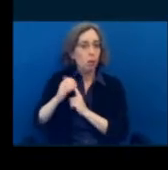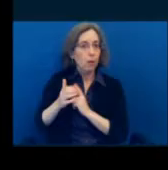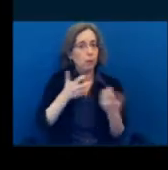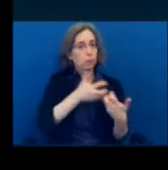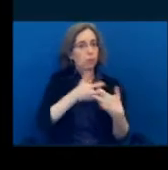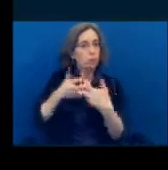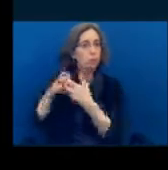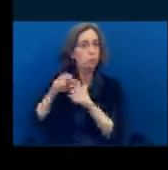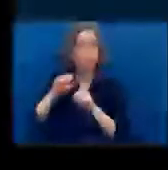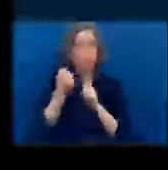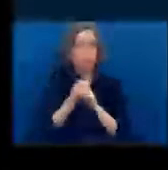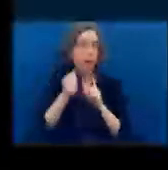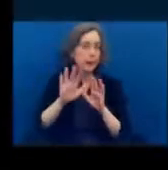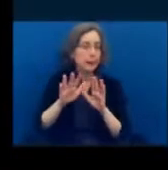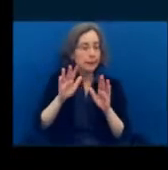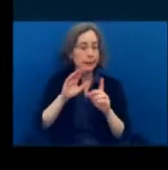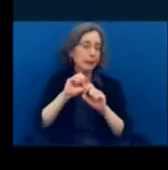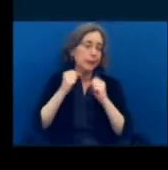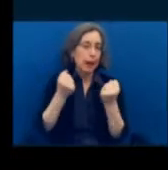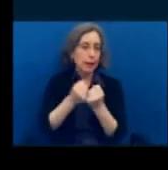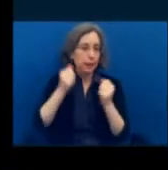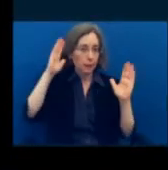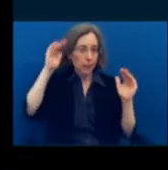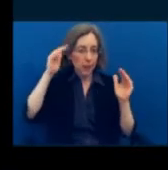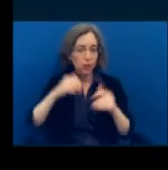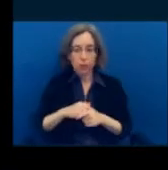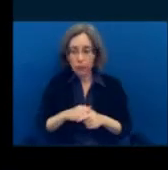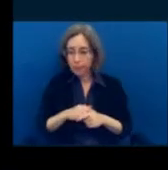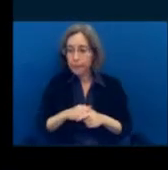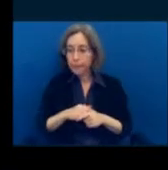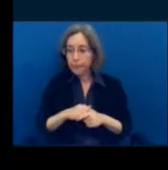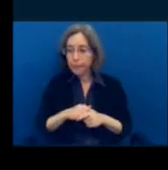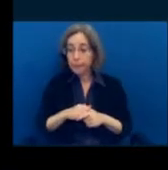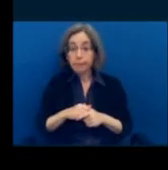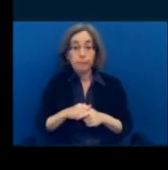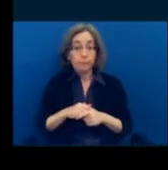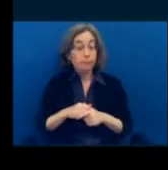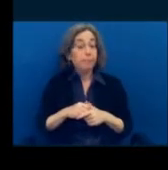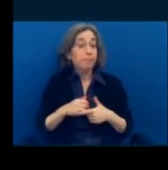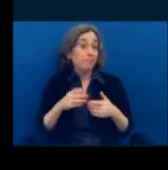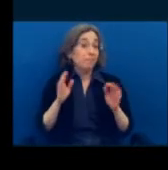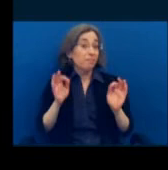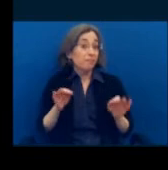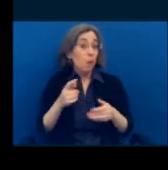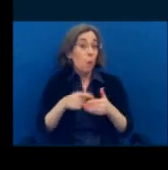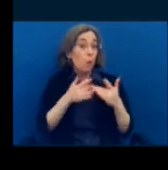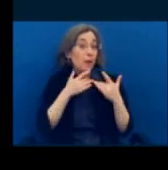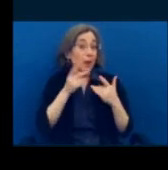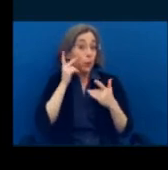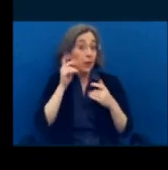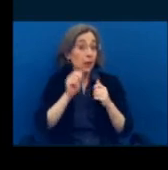ONE THING IS FOR SURE, WHAT WE NORMALLY SEE IN ANATOMICAL HISTORY IS THE TIP OF THE